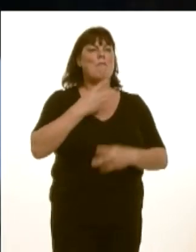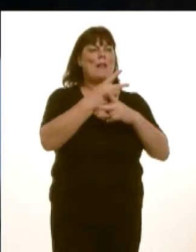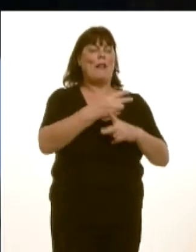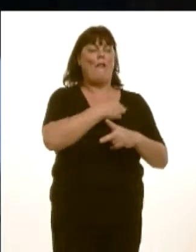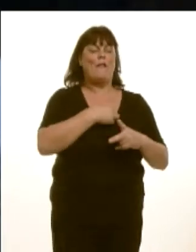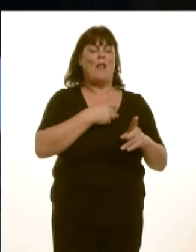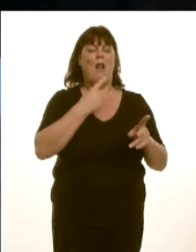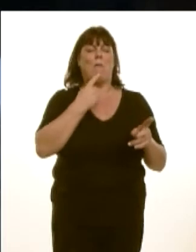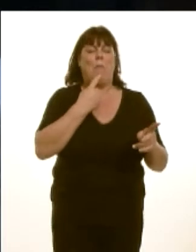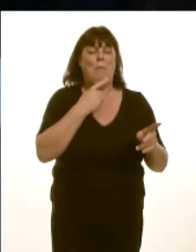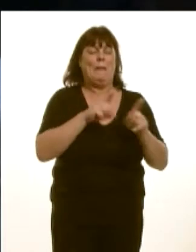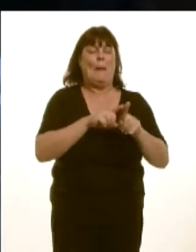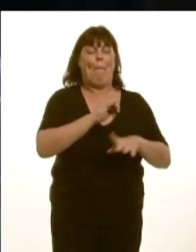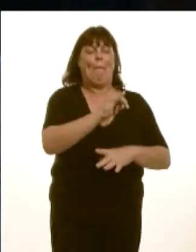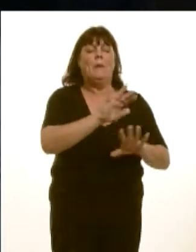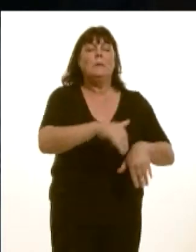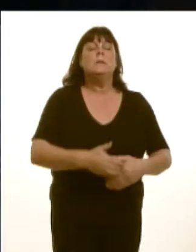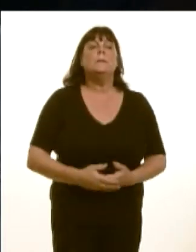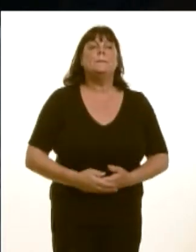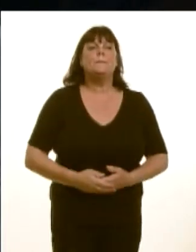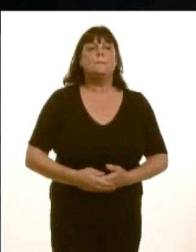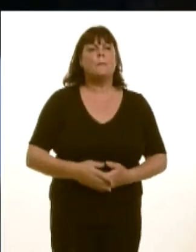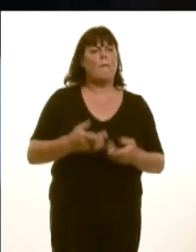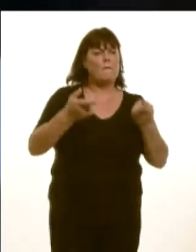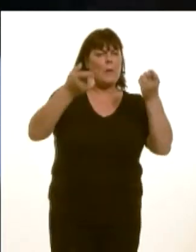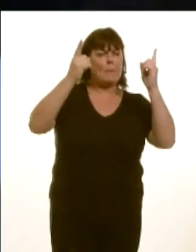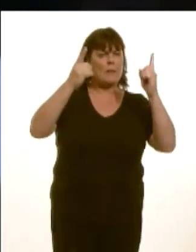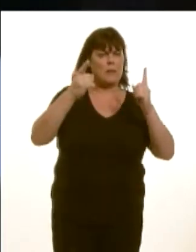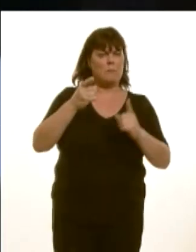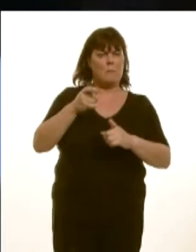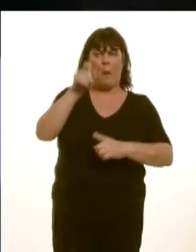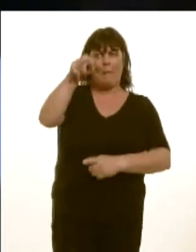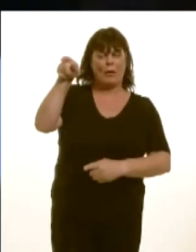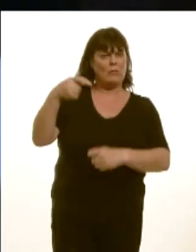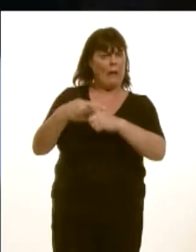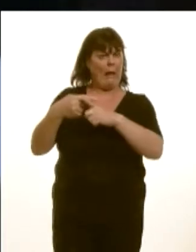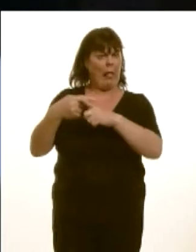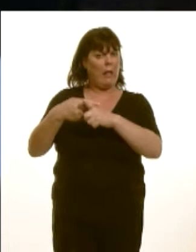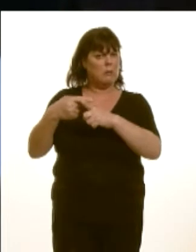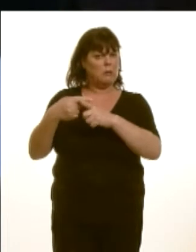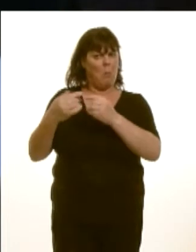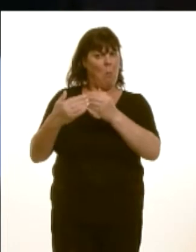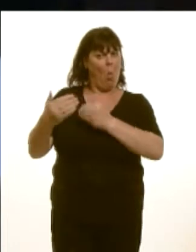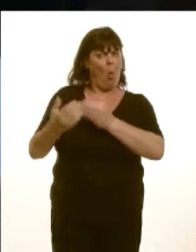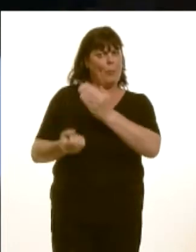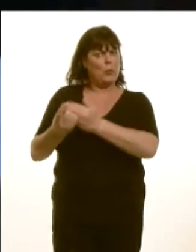Nick Ramsay: FM, patients in England are seven times more likely to gain access to cancer drugs than patients in Wales.